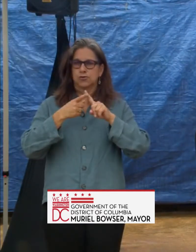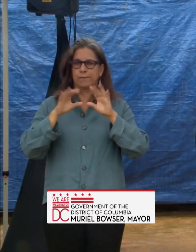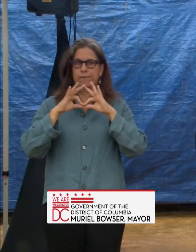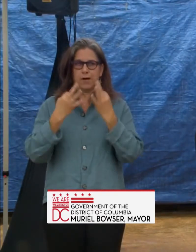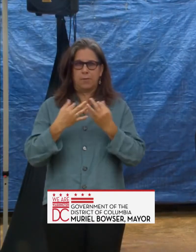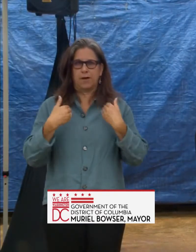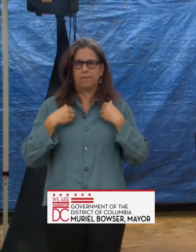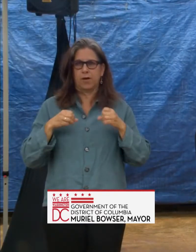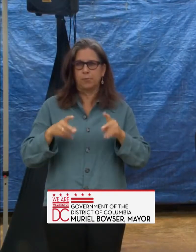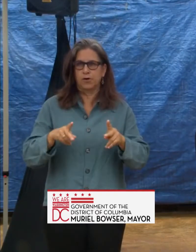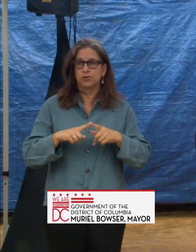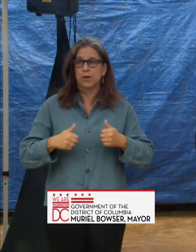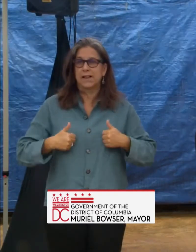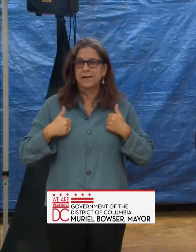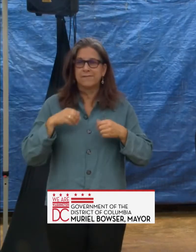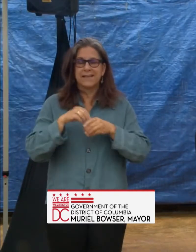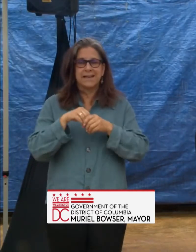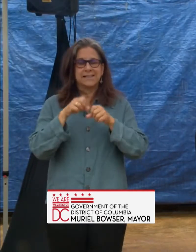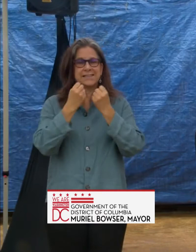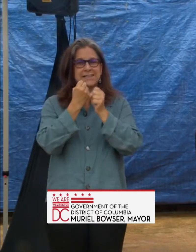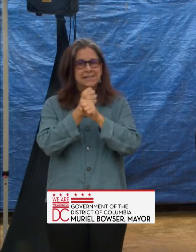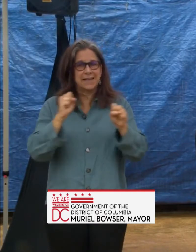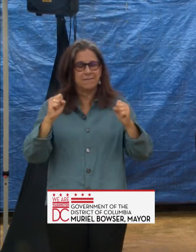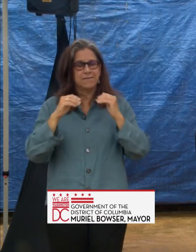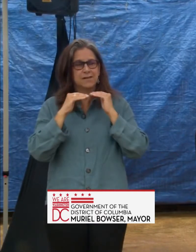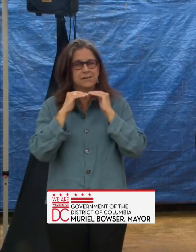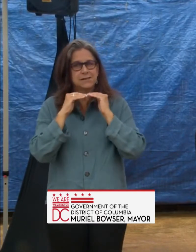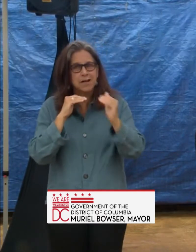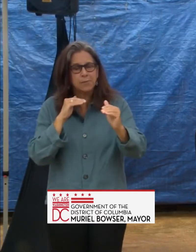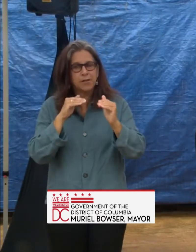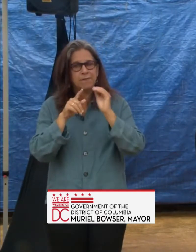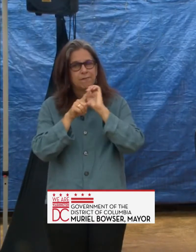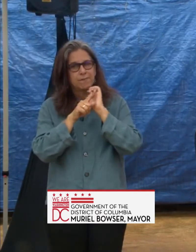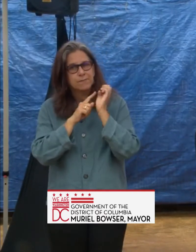AND STABLE ENVIRONMENT AS THEY SEEK PERMANENT HOUSING SOLUTIONS.